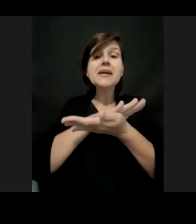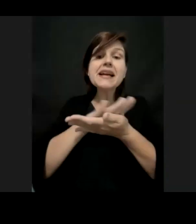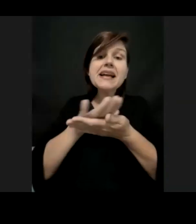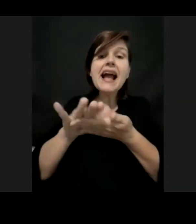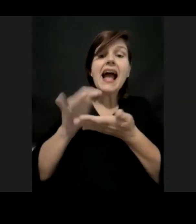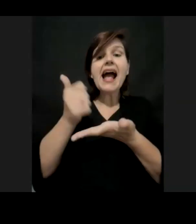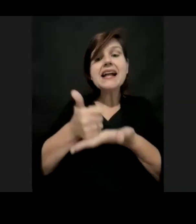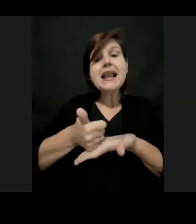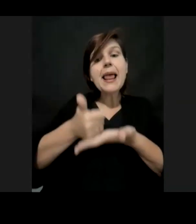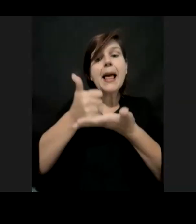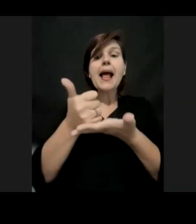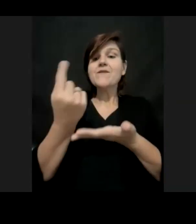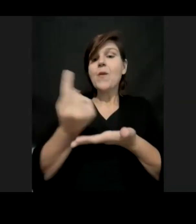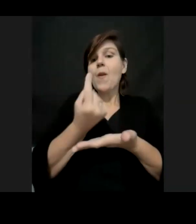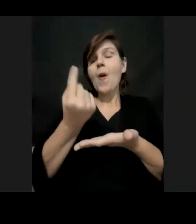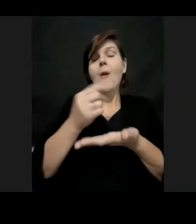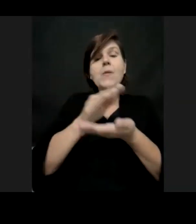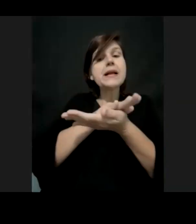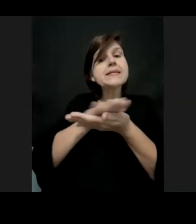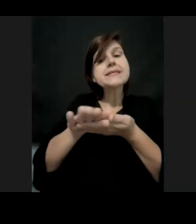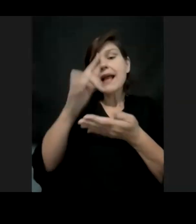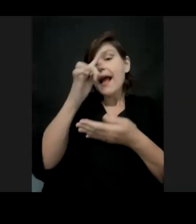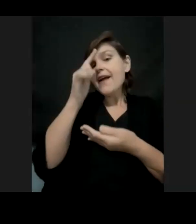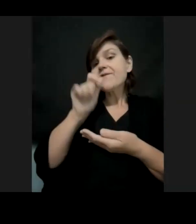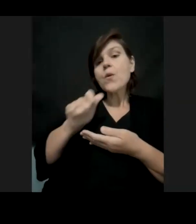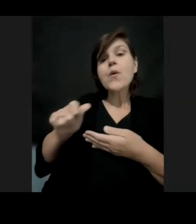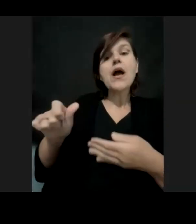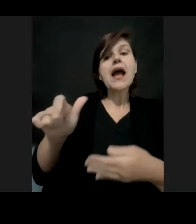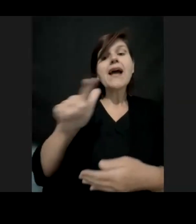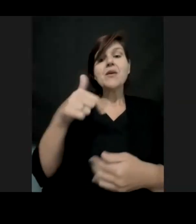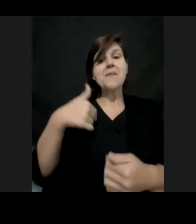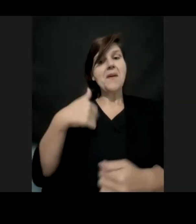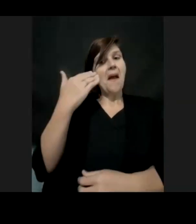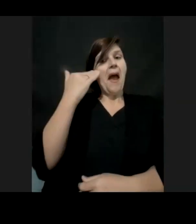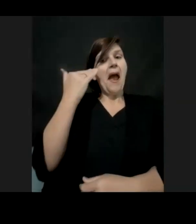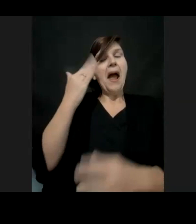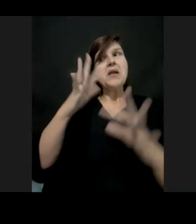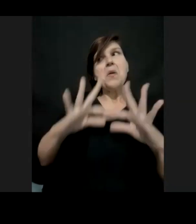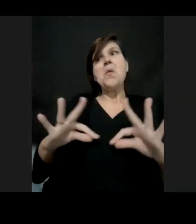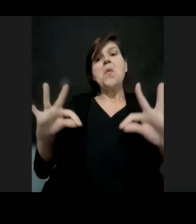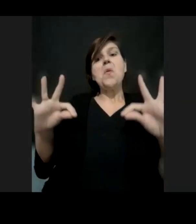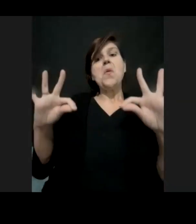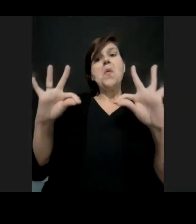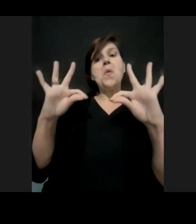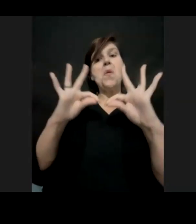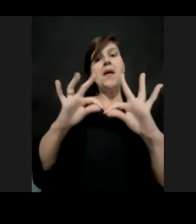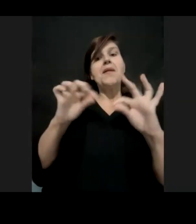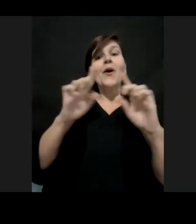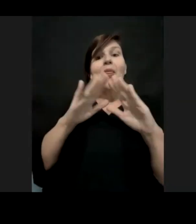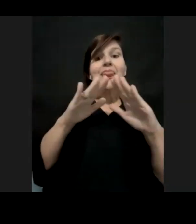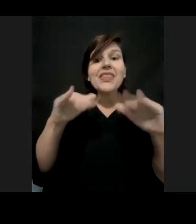and be really nice to everybody. And I know it's really important that– ∂ ∂ the children here are incredible!